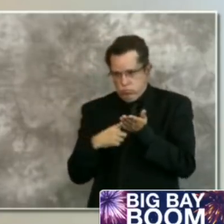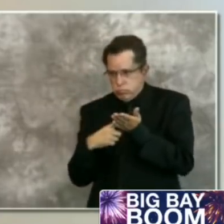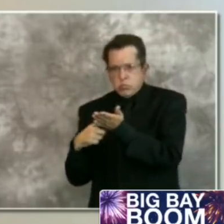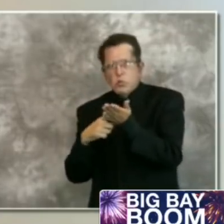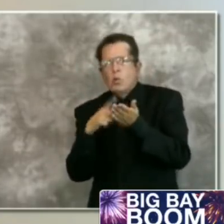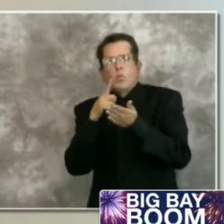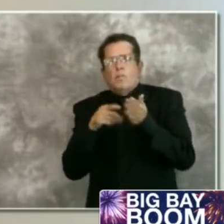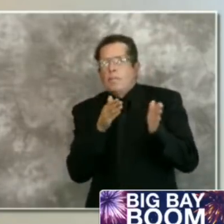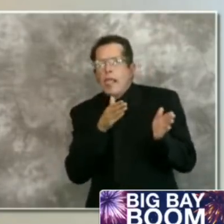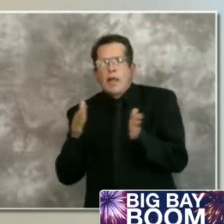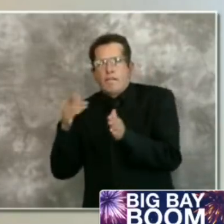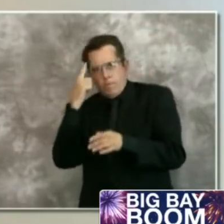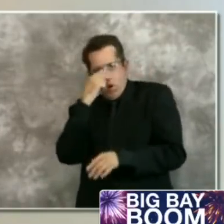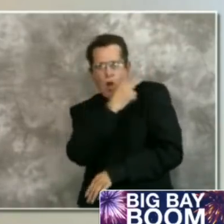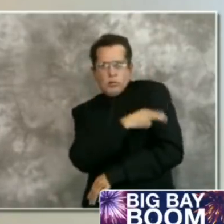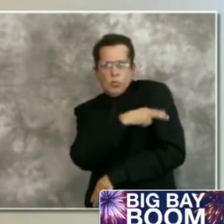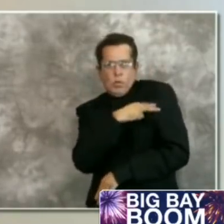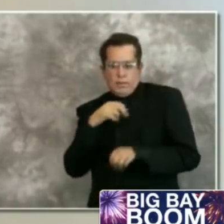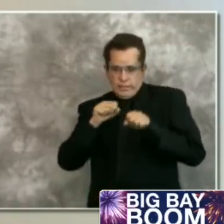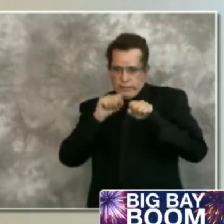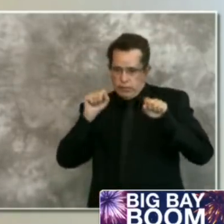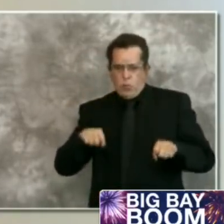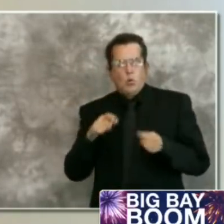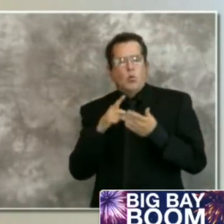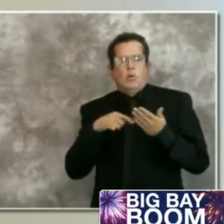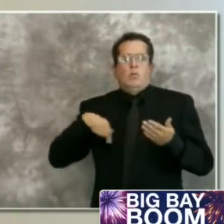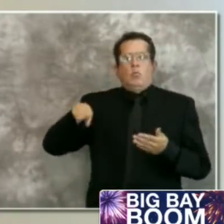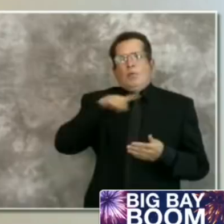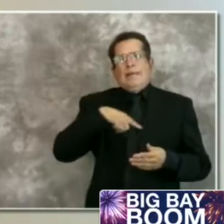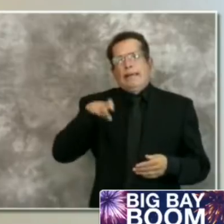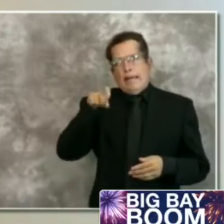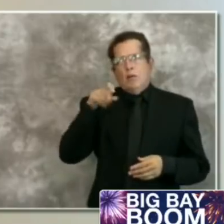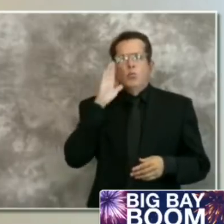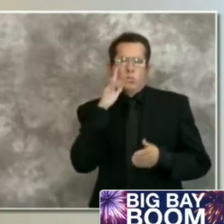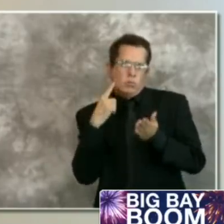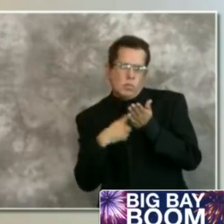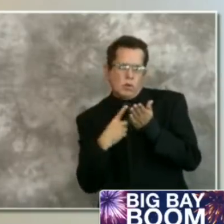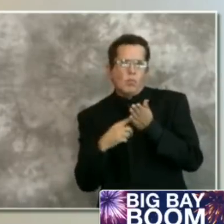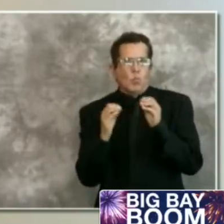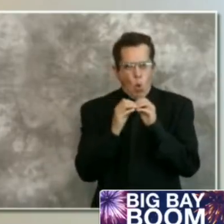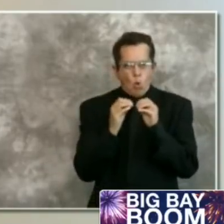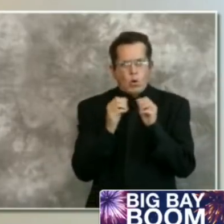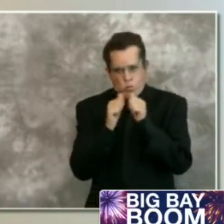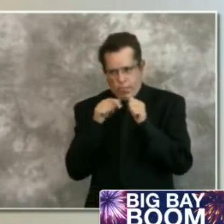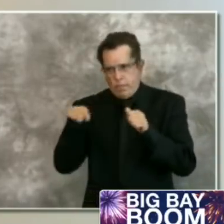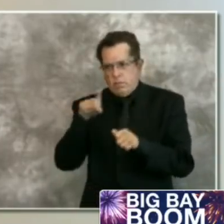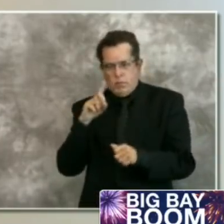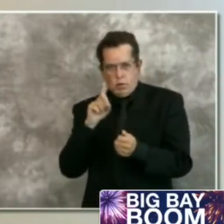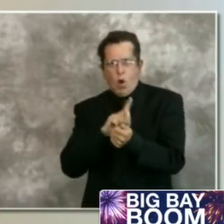TODAY AND LOOKING AT WHAT THEY MIGHT NEED AND WHAT THAT THEY MIGHT WISH TO BE TAKEN BOTH AS IT RELATES TO A HOSPITAL